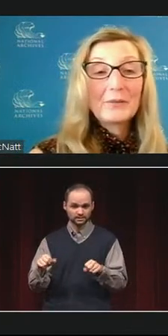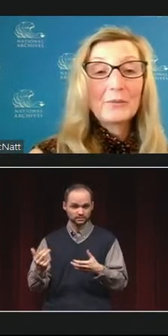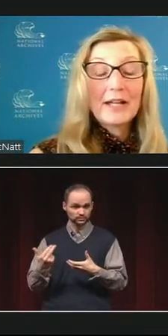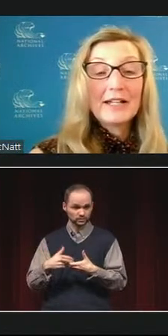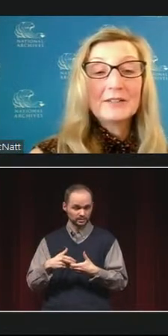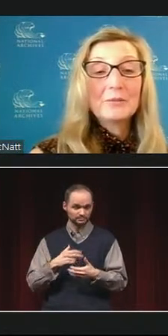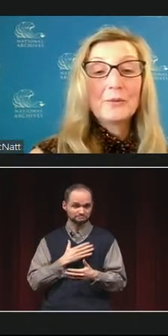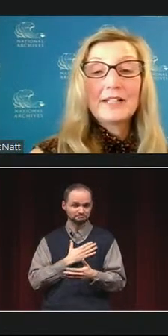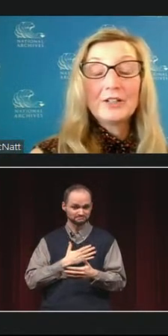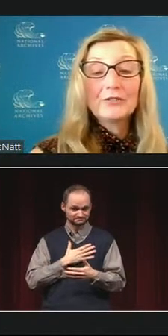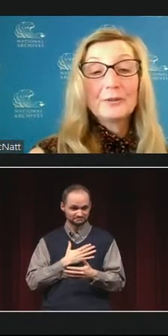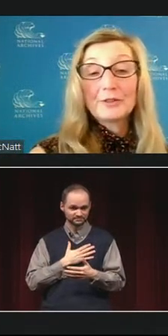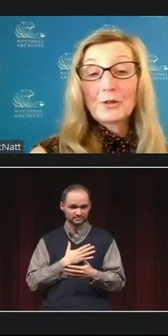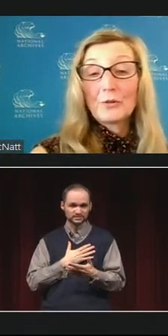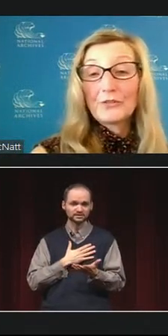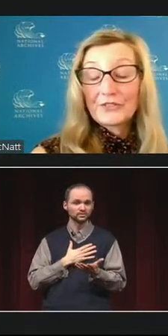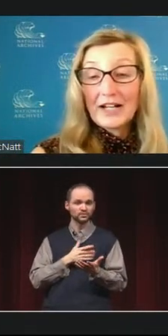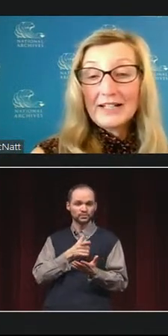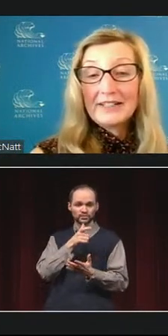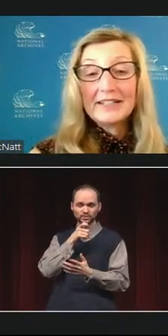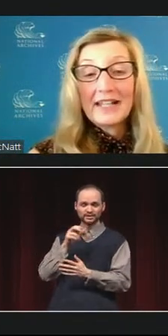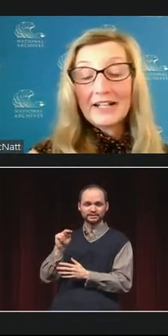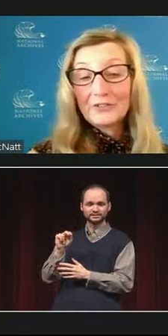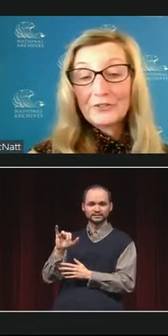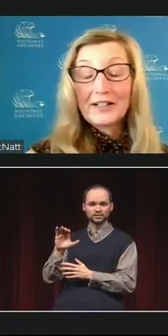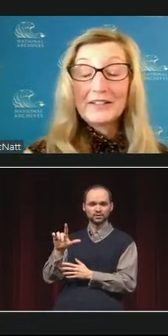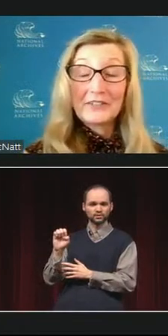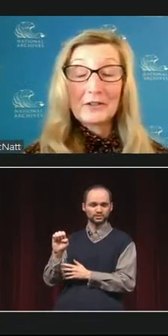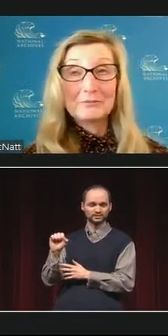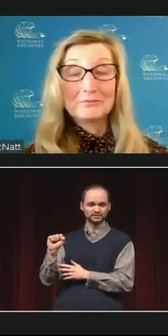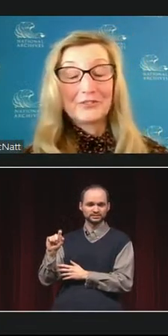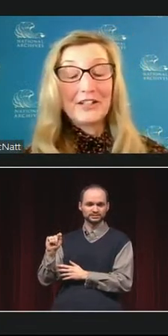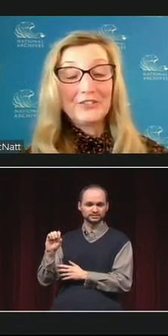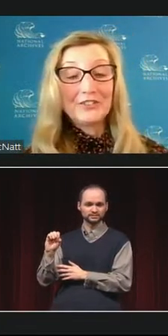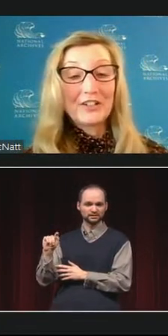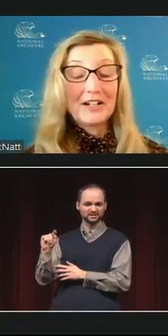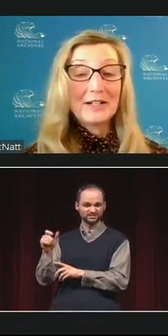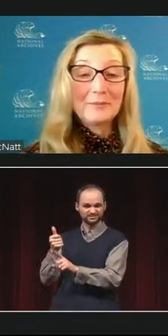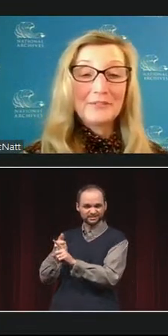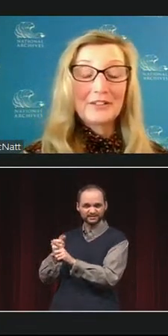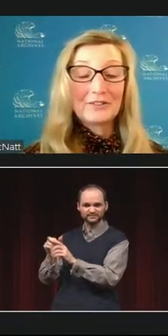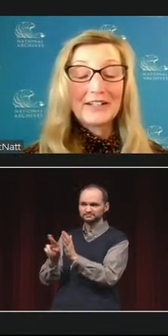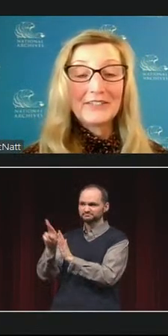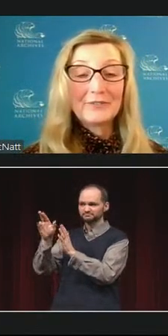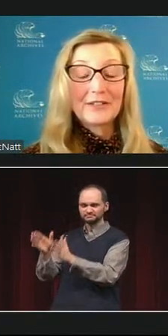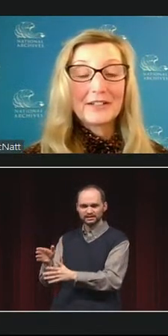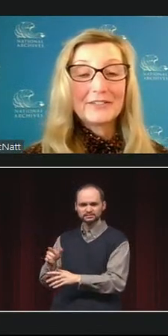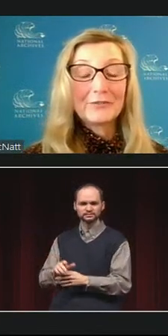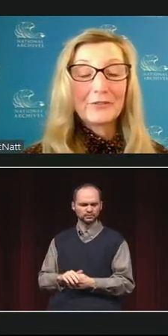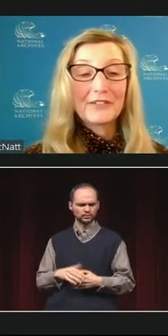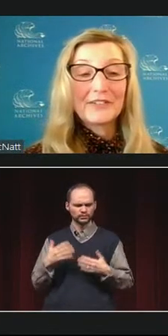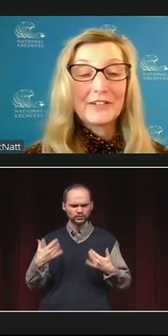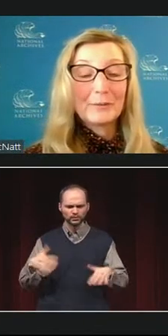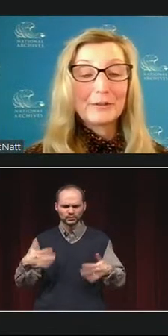when we hear from Nicole Stott, an astronaut. So changing times. Lots of differences between